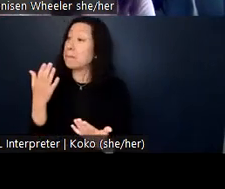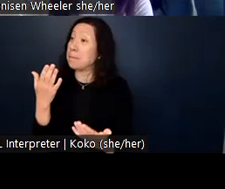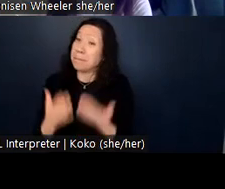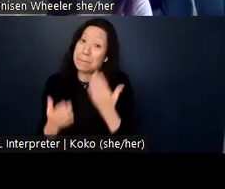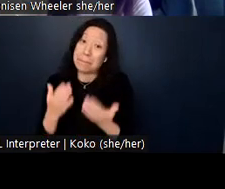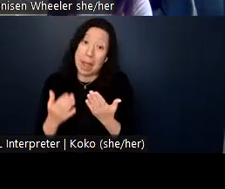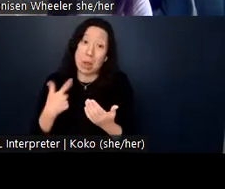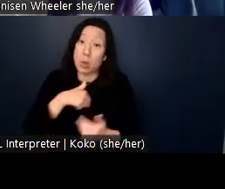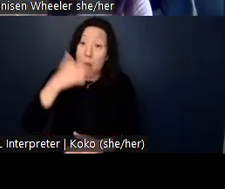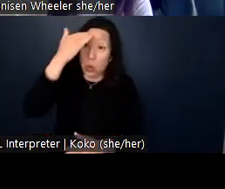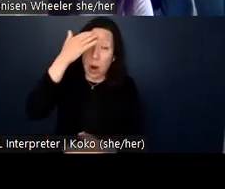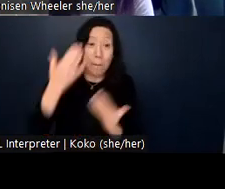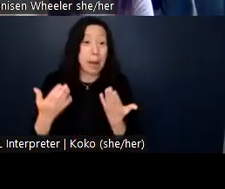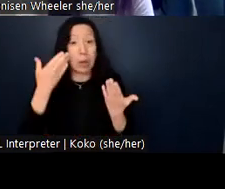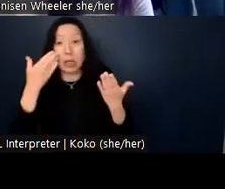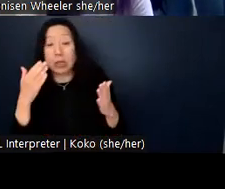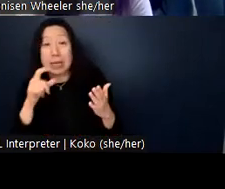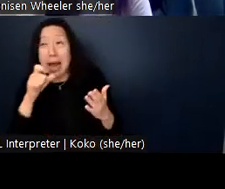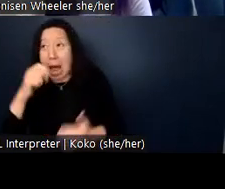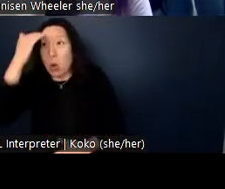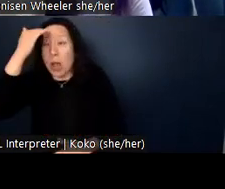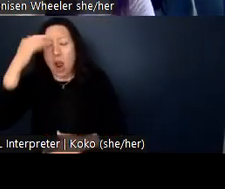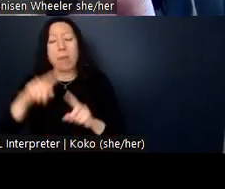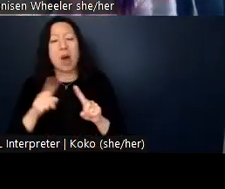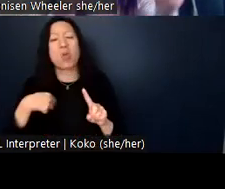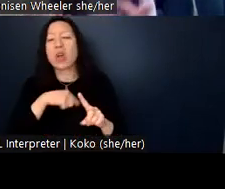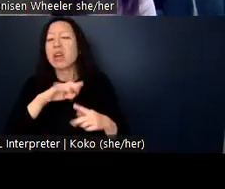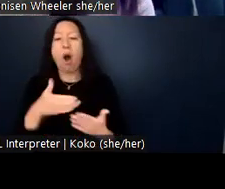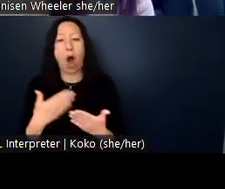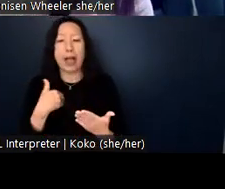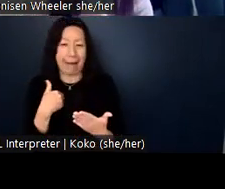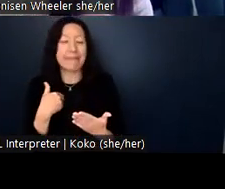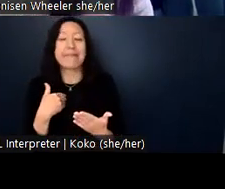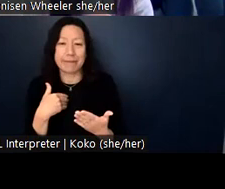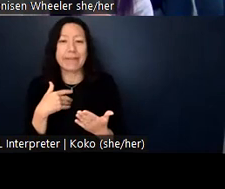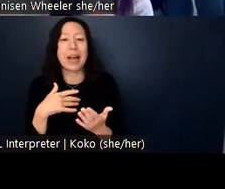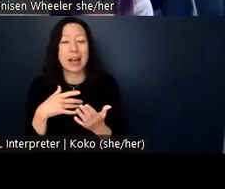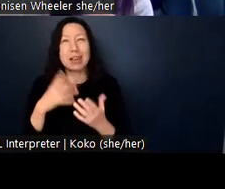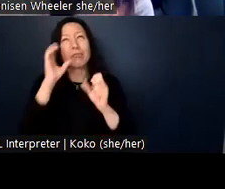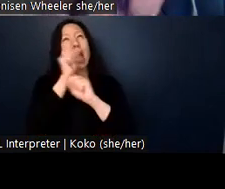a survivor looks like It's what fuels comments like. But you don't look like a victim or